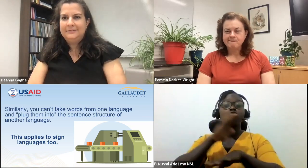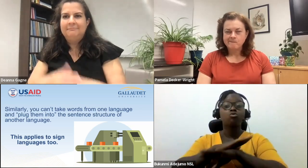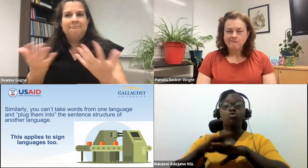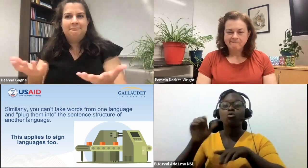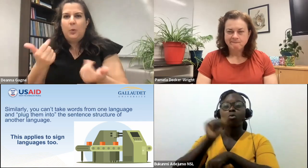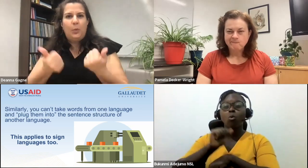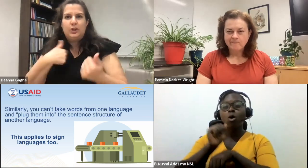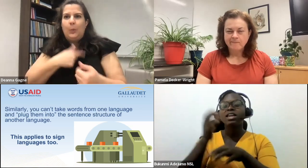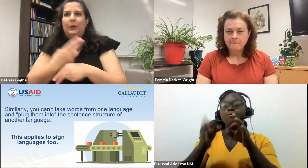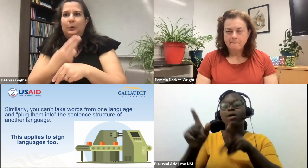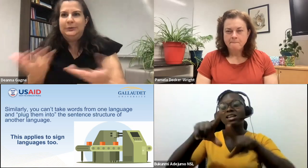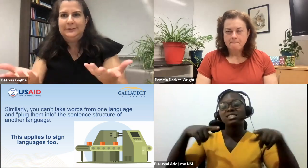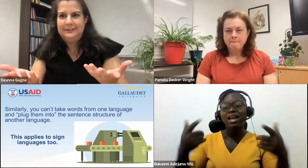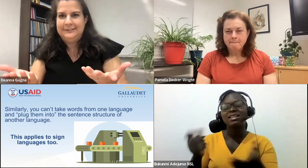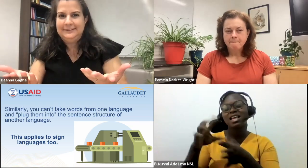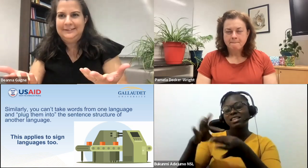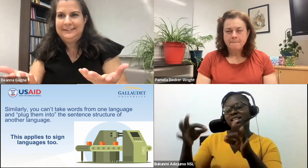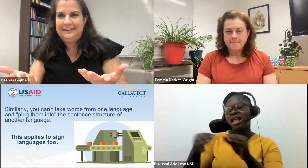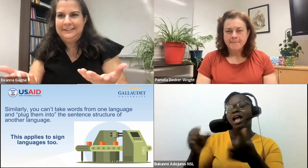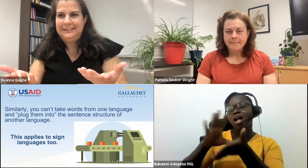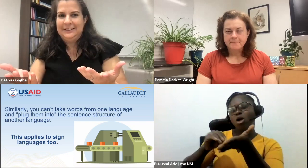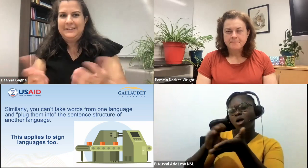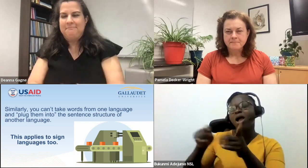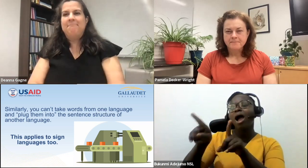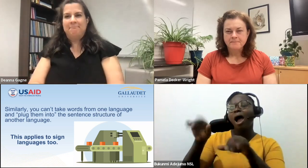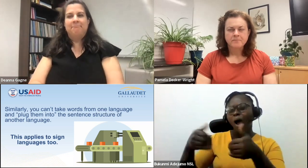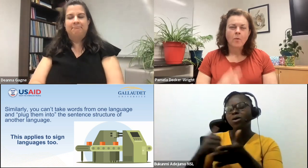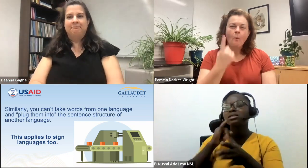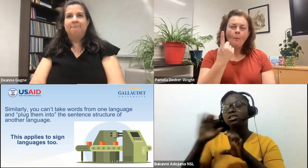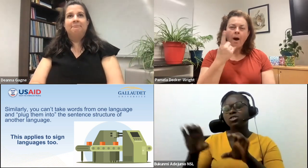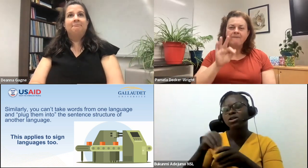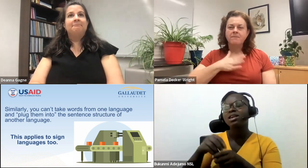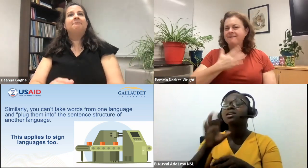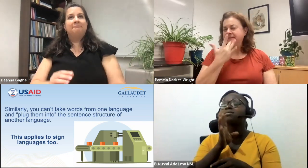circle into a square, so to speak. We're trying to do things that can't be done with the language. We're using it wrong.